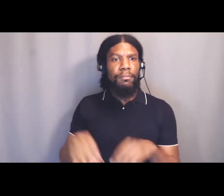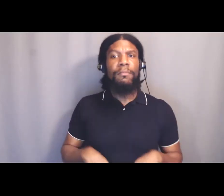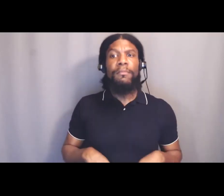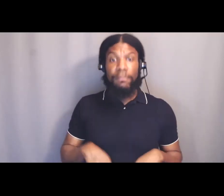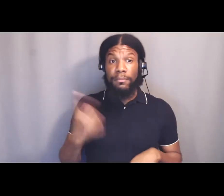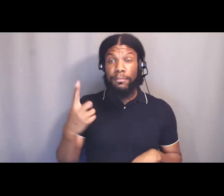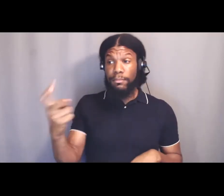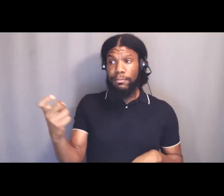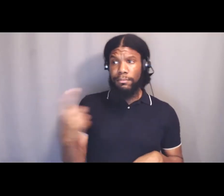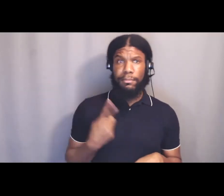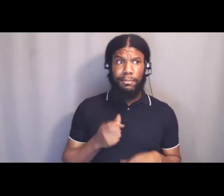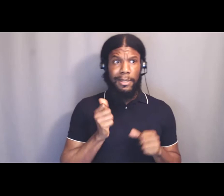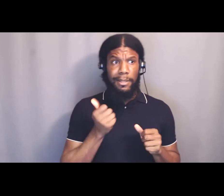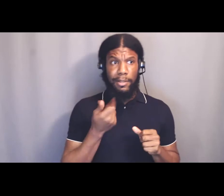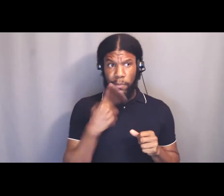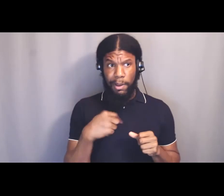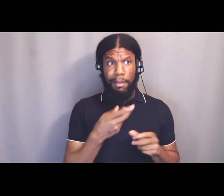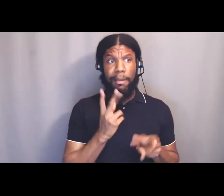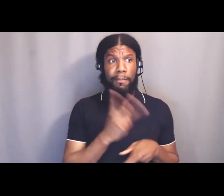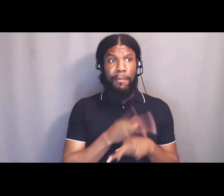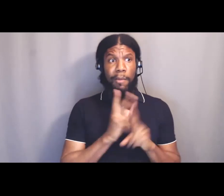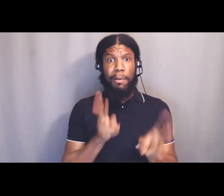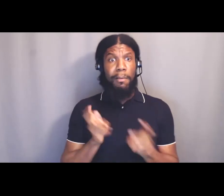You know, anybody who wants to use it, please use it.